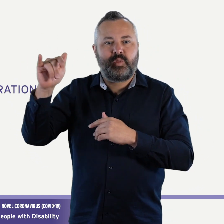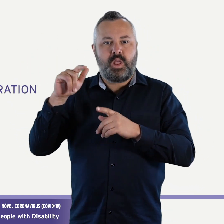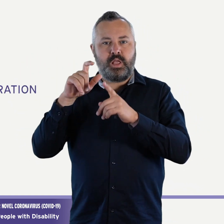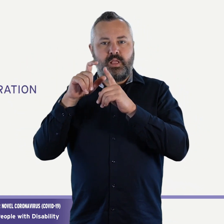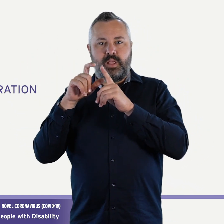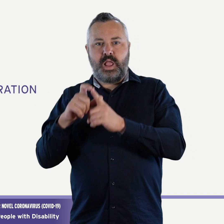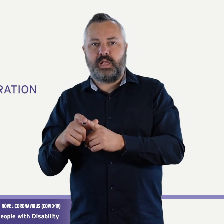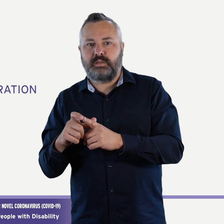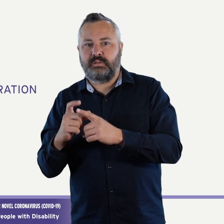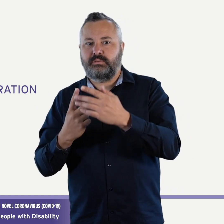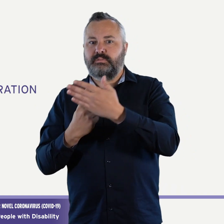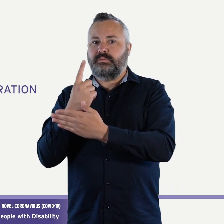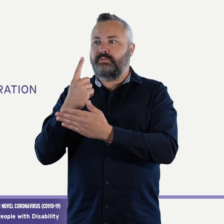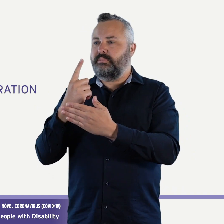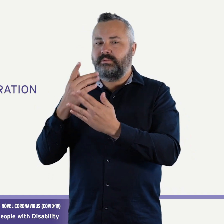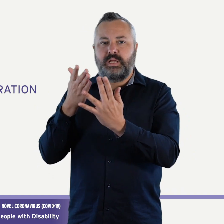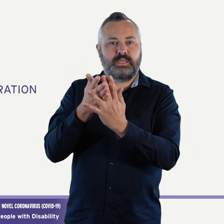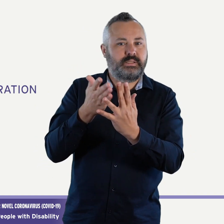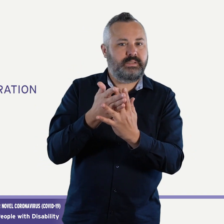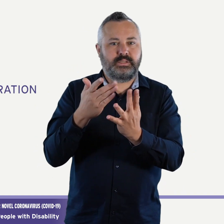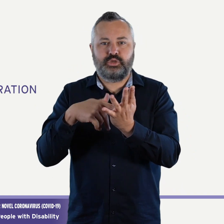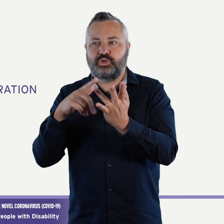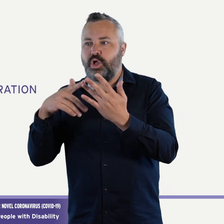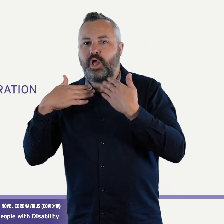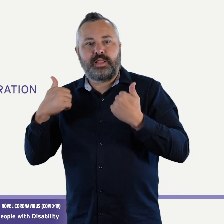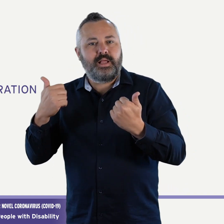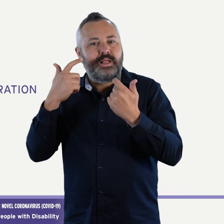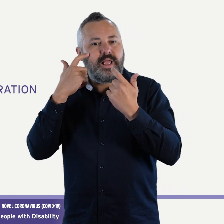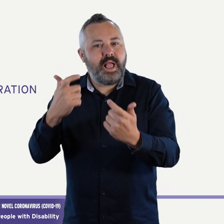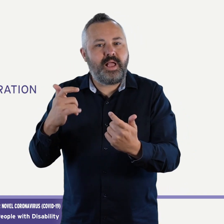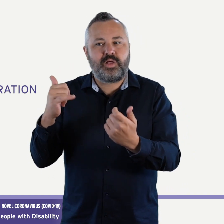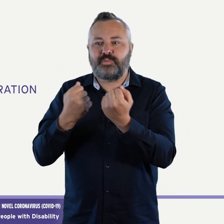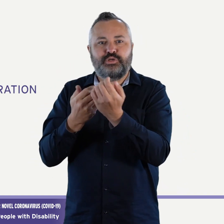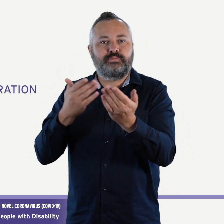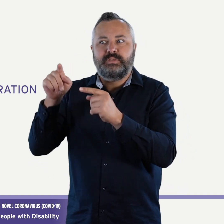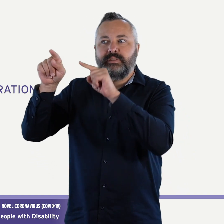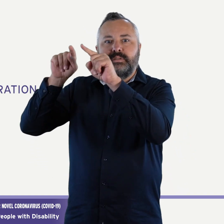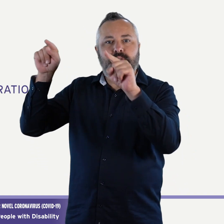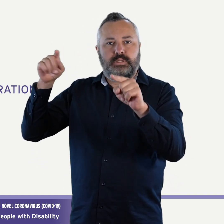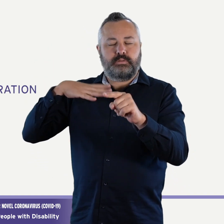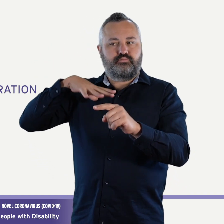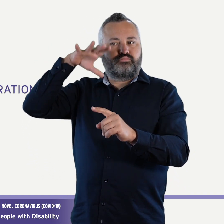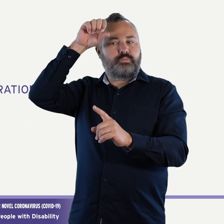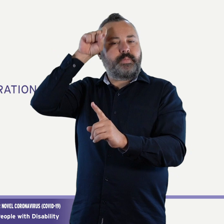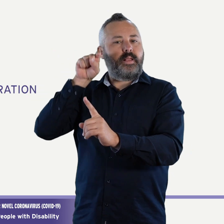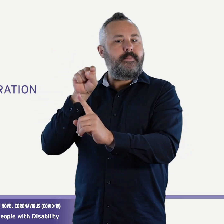other issues posing challenges for equitable access to health care and other supports.